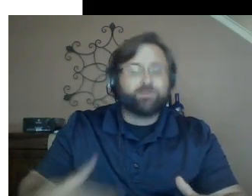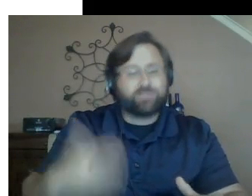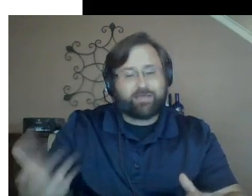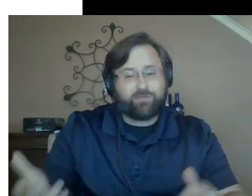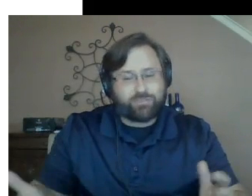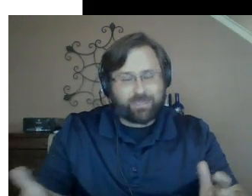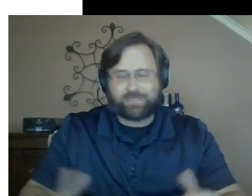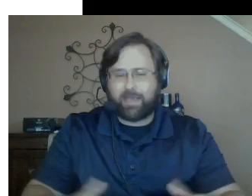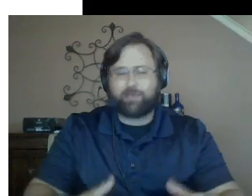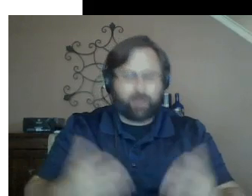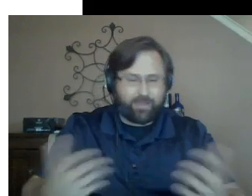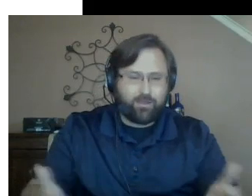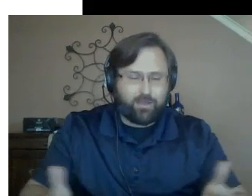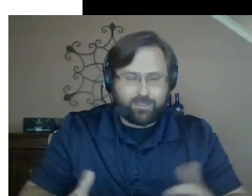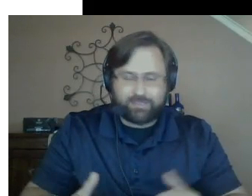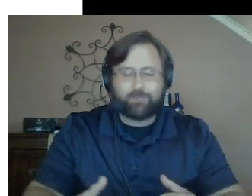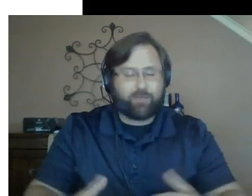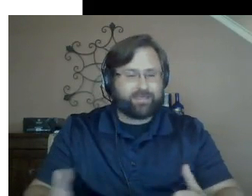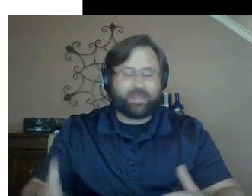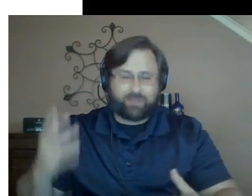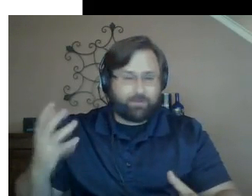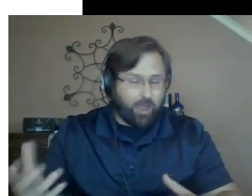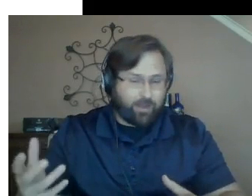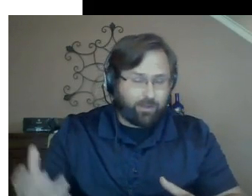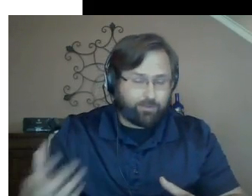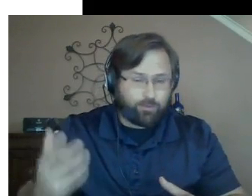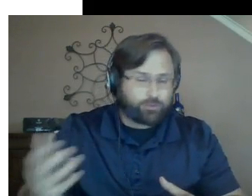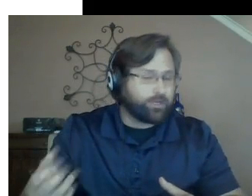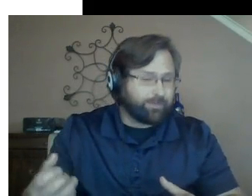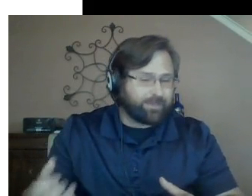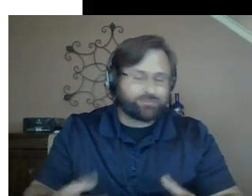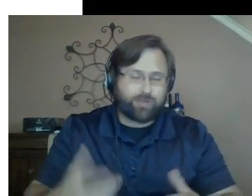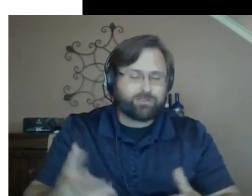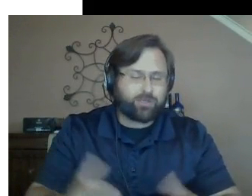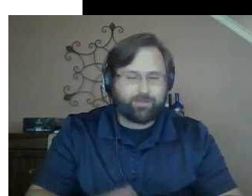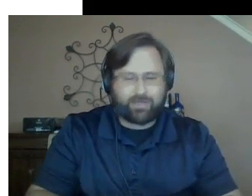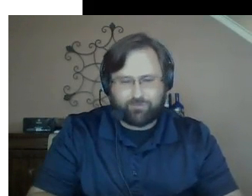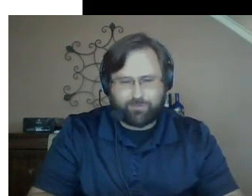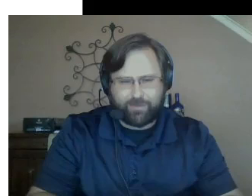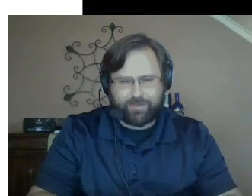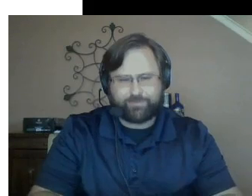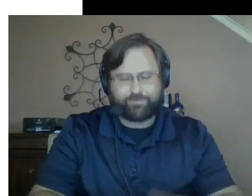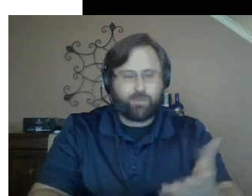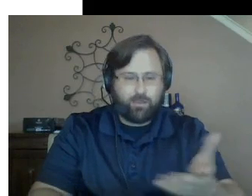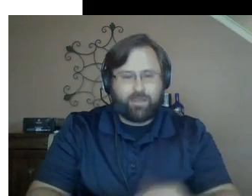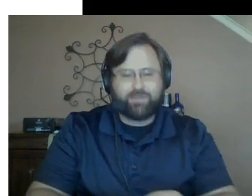until I give a new time sign or I in some way indicate that i'm not i'm no longer talking about yesterday but talking about a different period in the